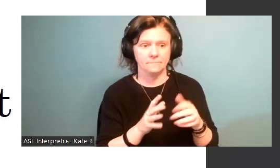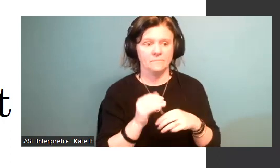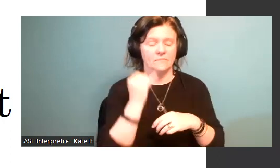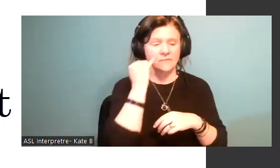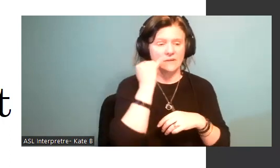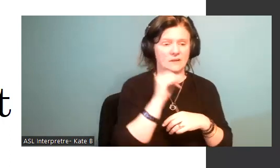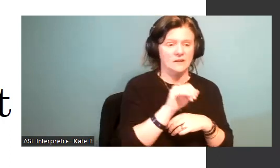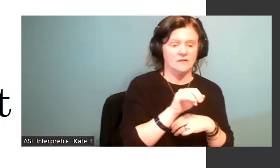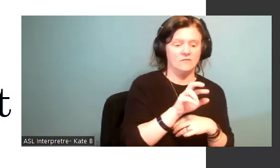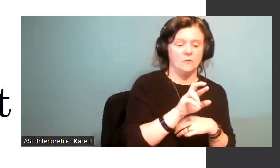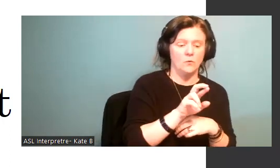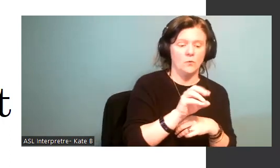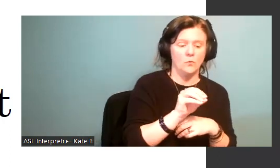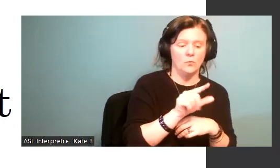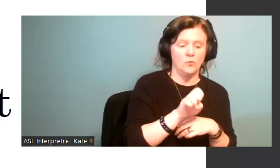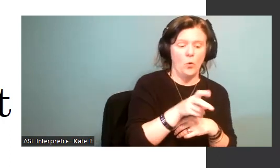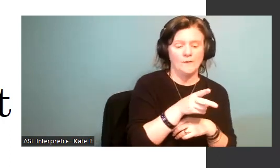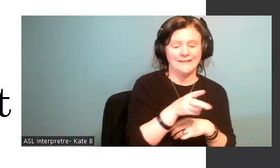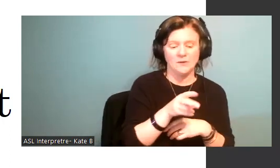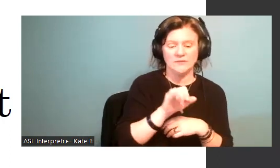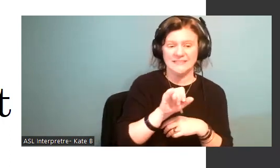older, so presentation is more likely to be